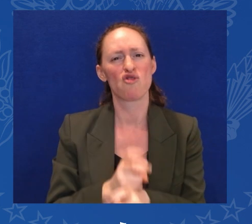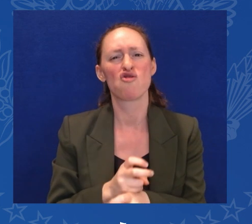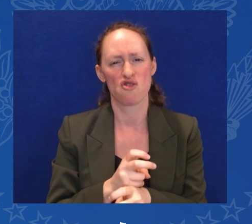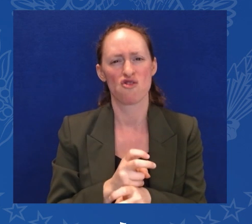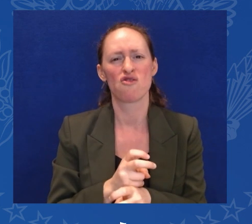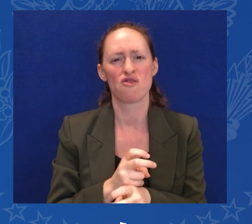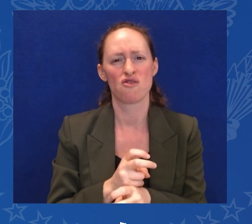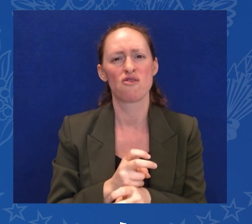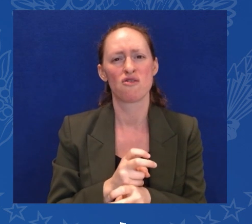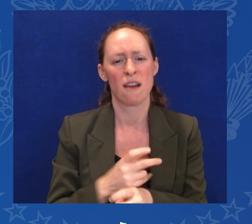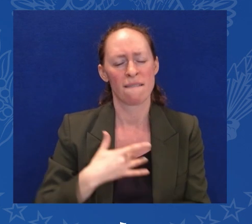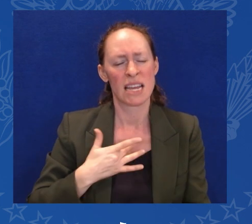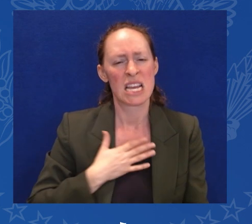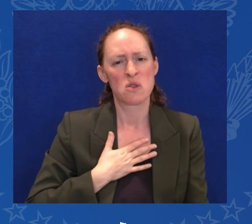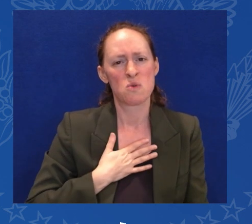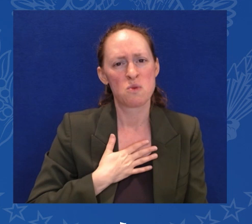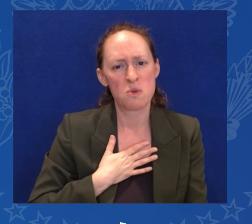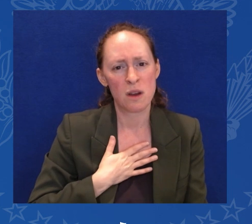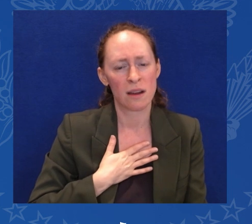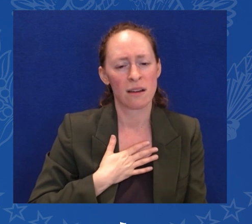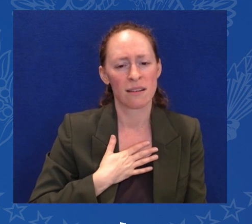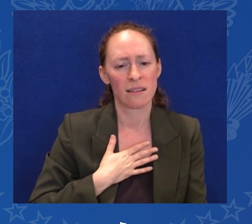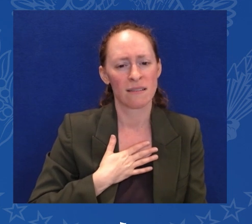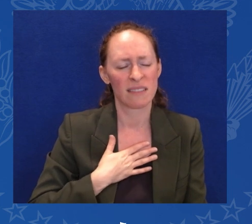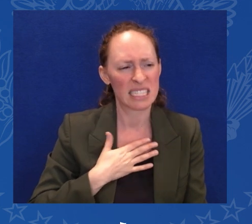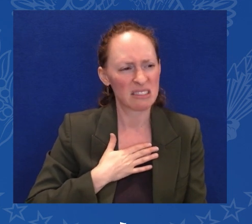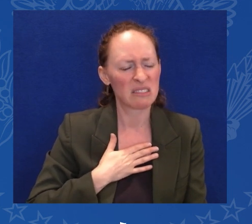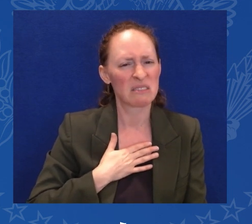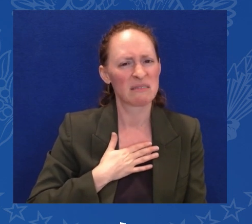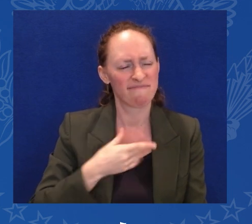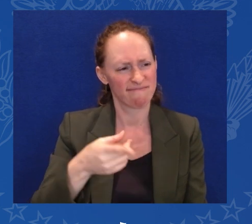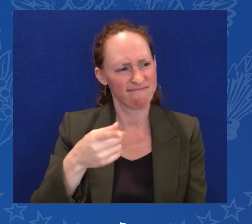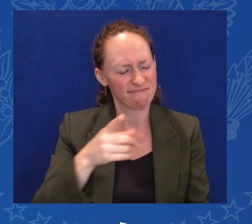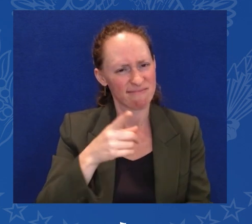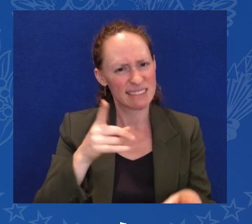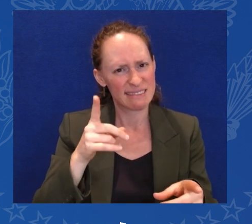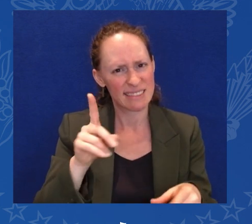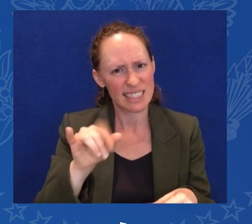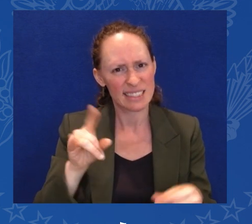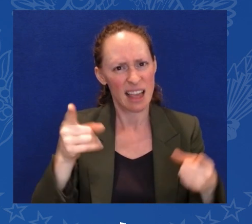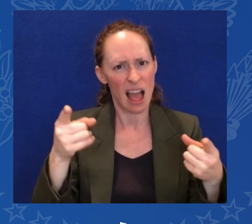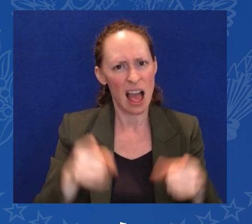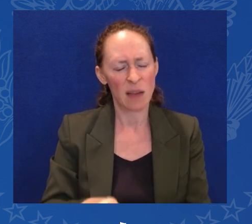the images in your head, and you re- -- things you remember. But it's inspiring to see